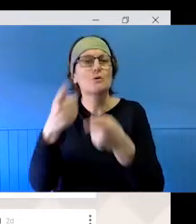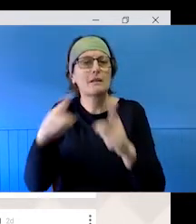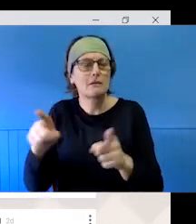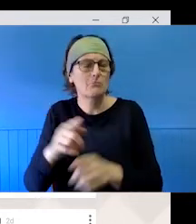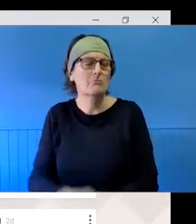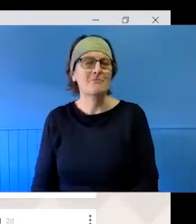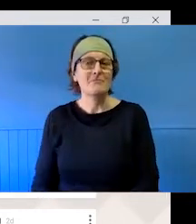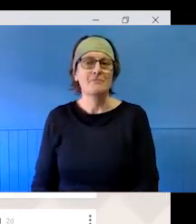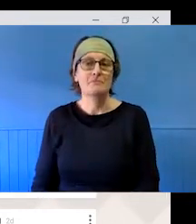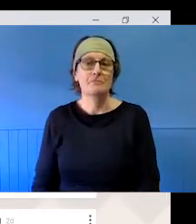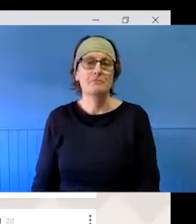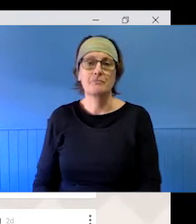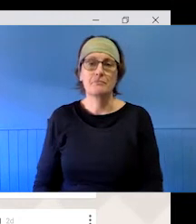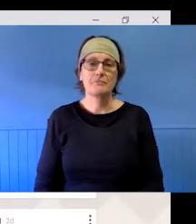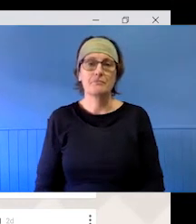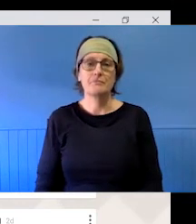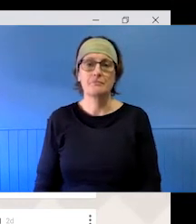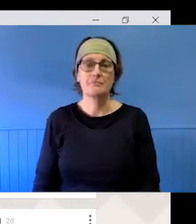So, that's a really good one. We're going to go